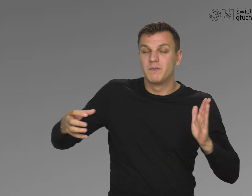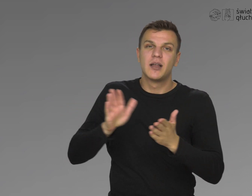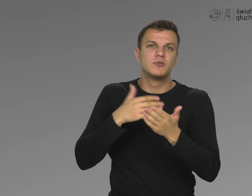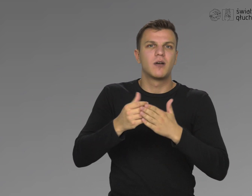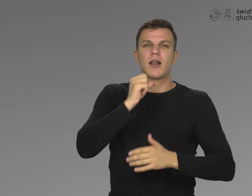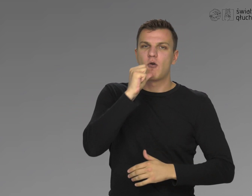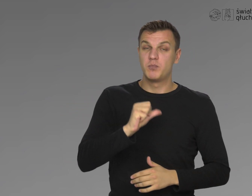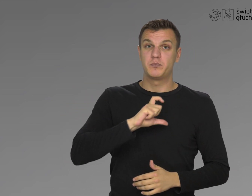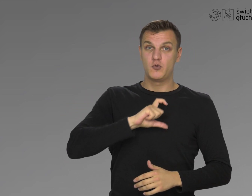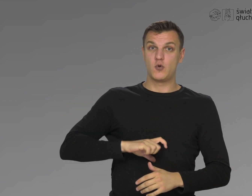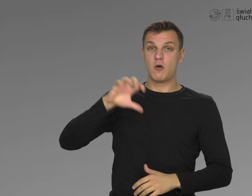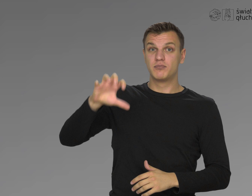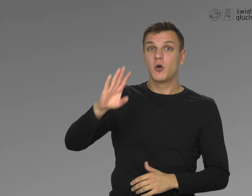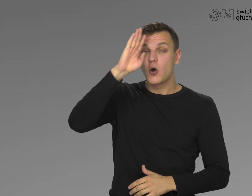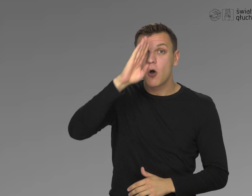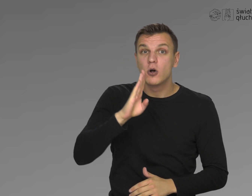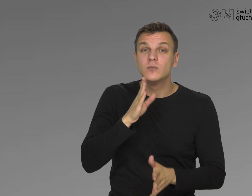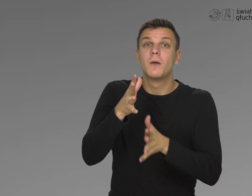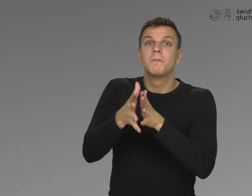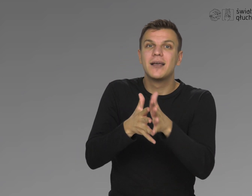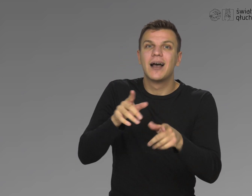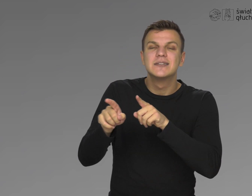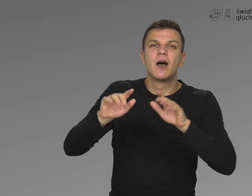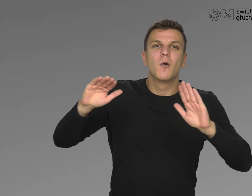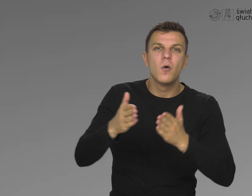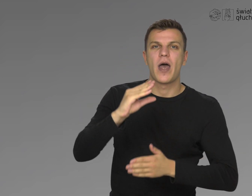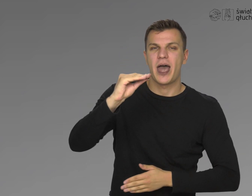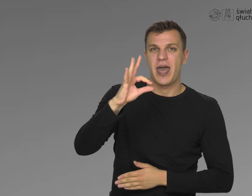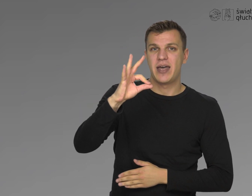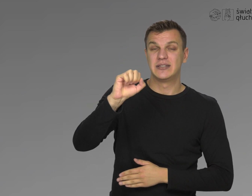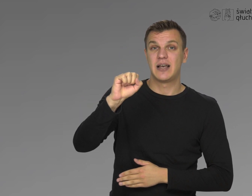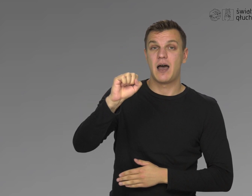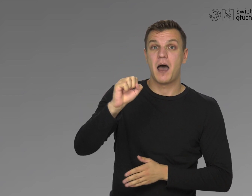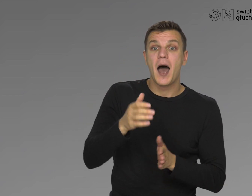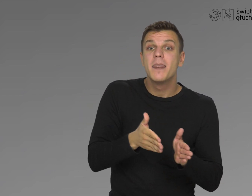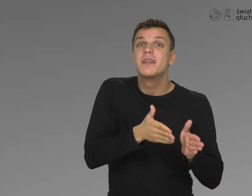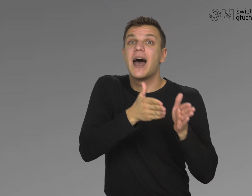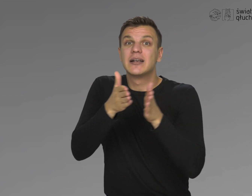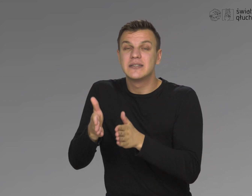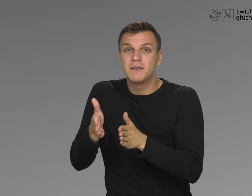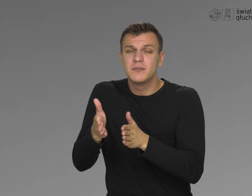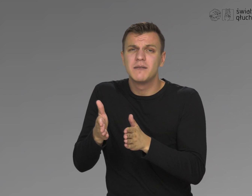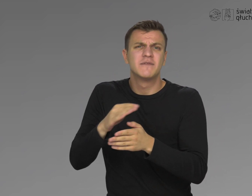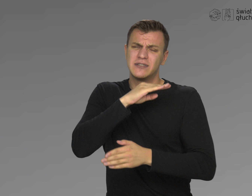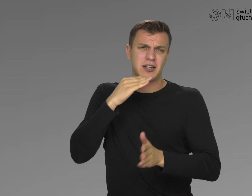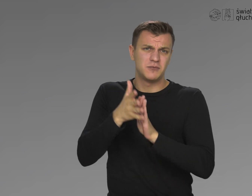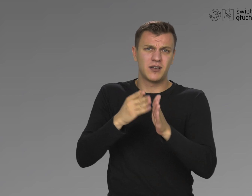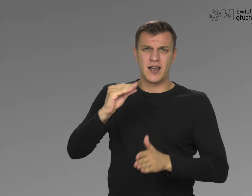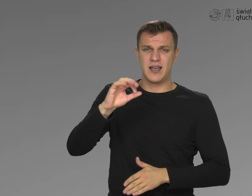for example: “EUROPE OFFICE GROUP COSMOS, shortened to ESA,” and then continue signing only ESA.